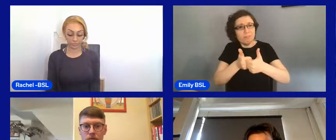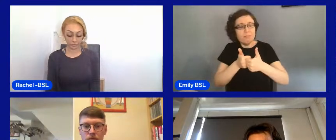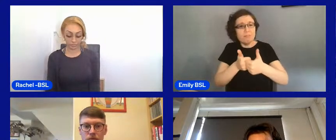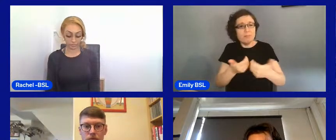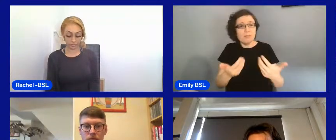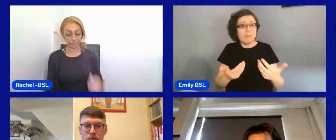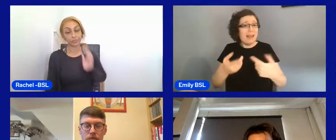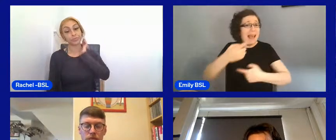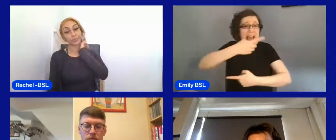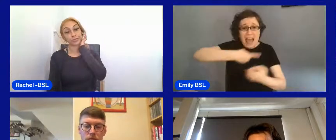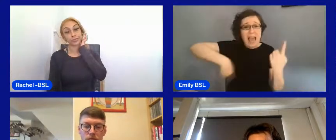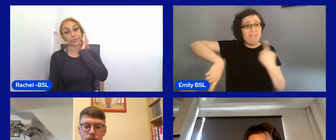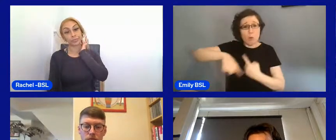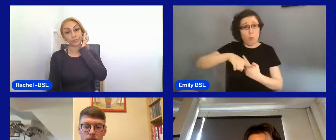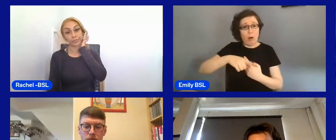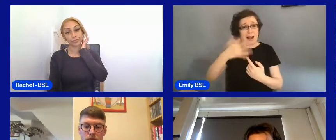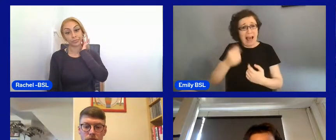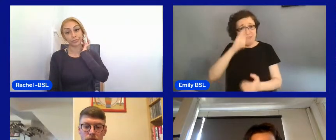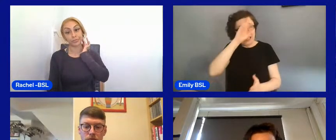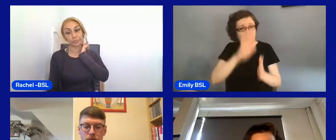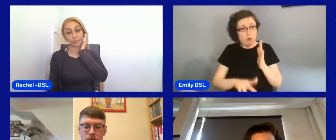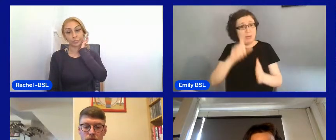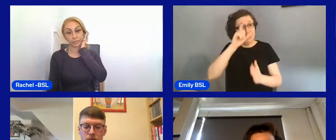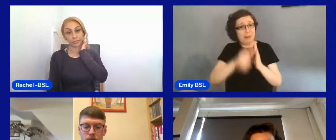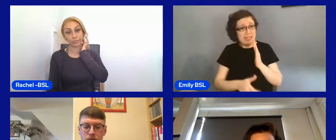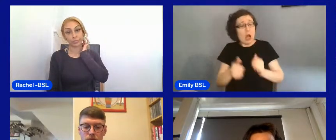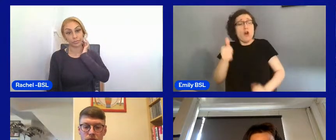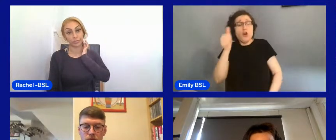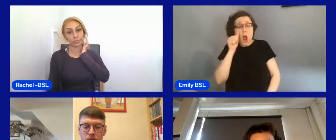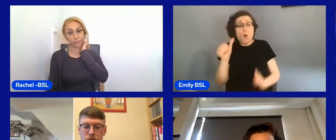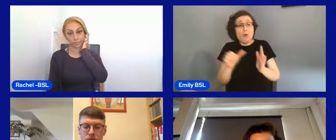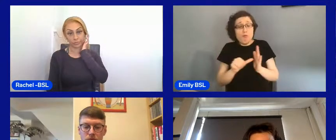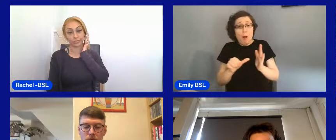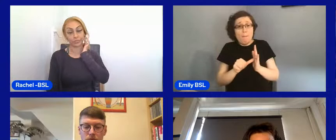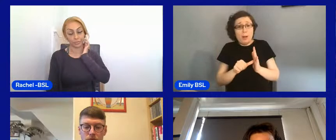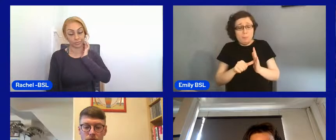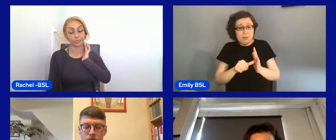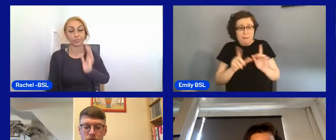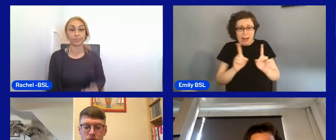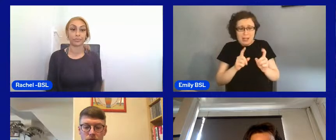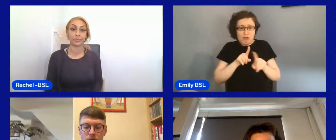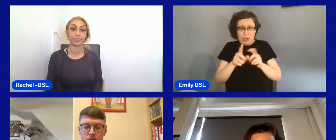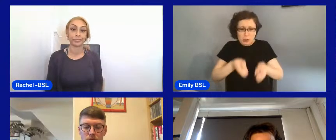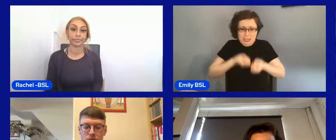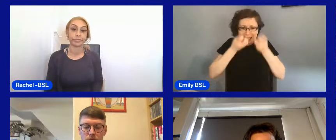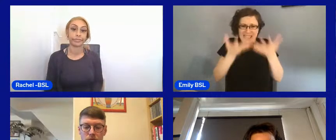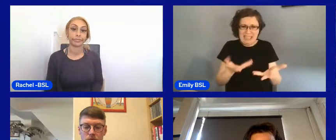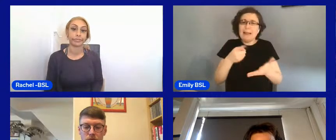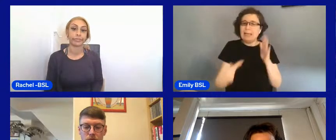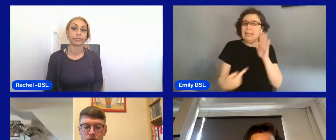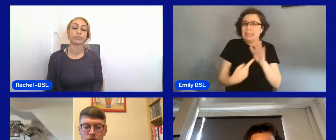who experiences this ability knows what the problems are. But being able to talk about them is I think